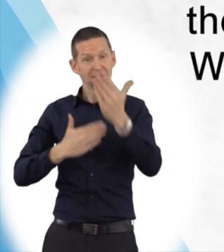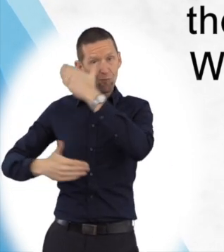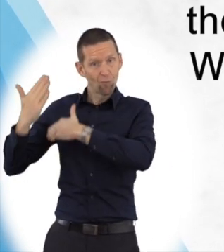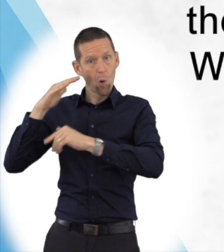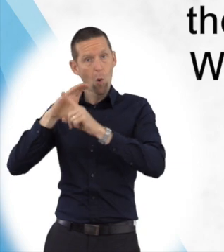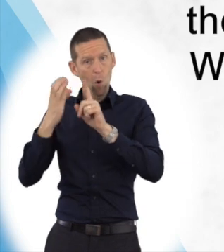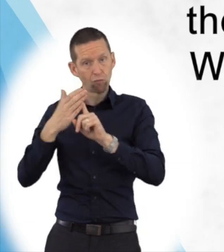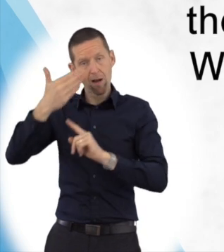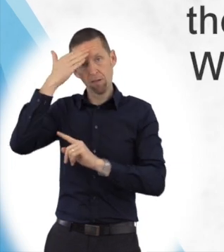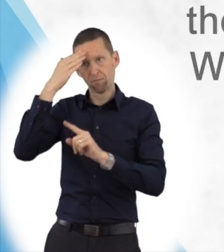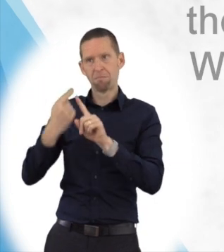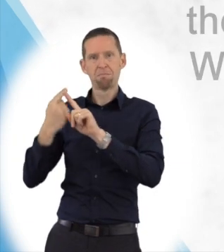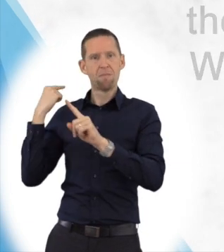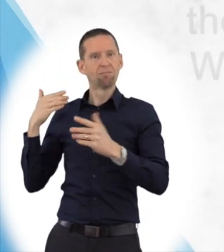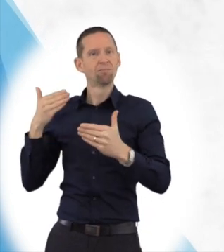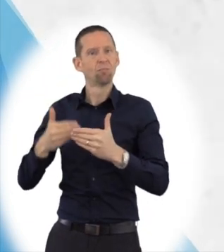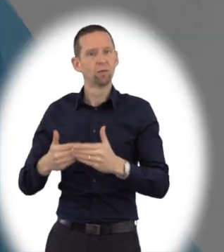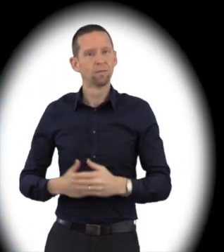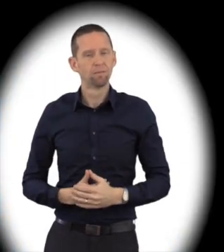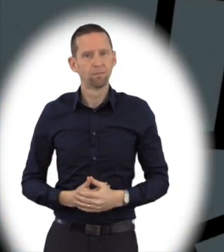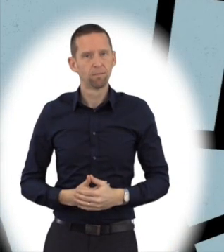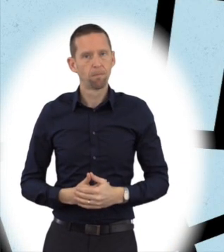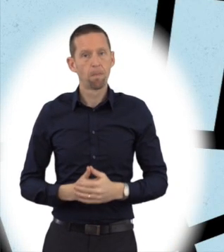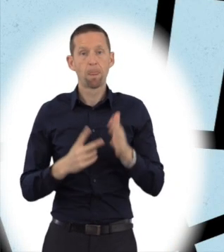history, culture and Elders both past and present.